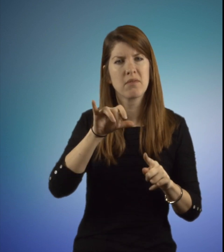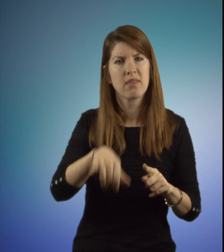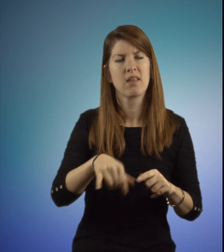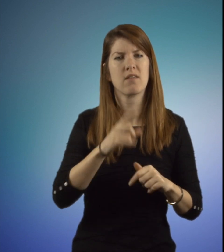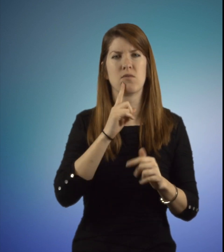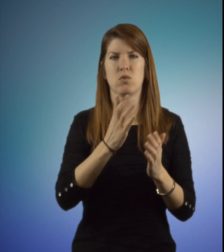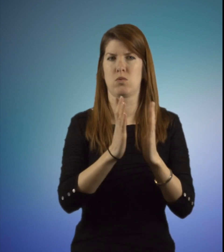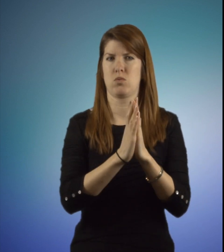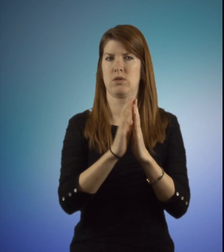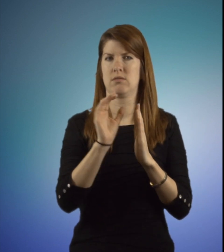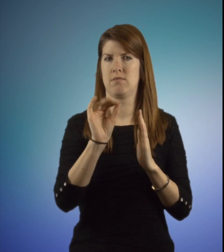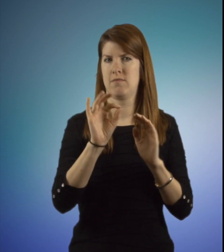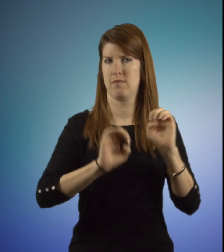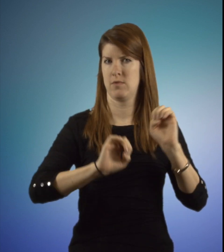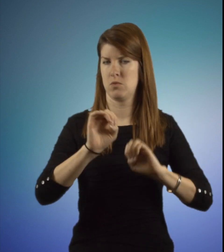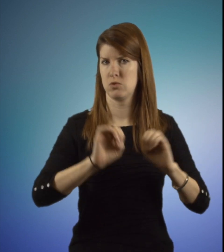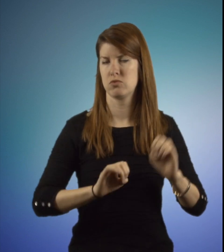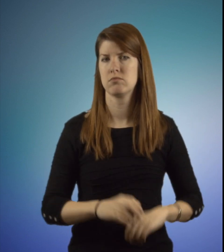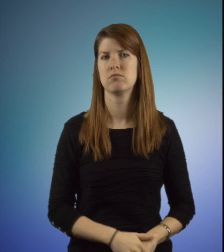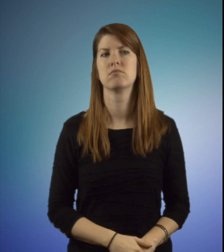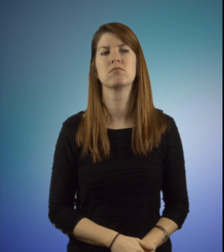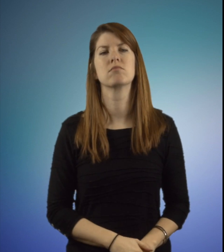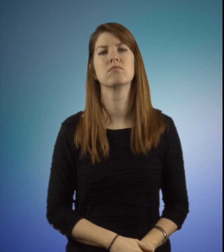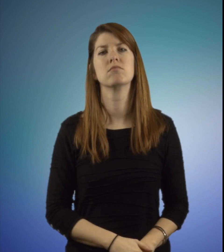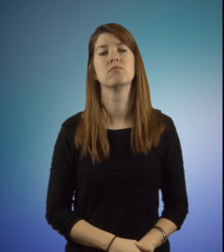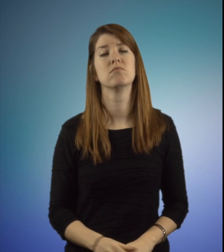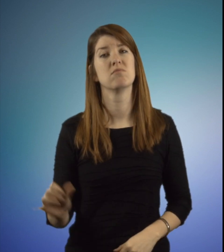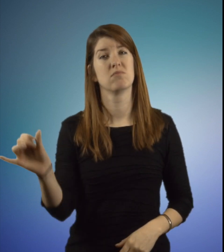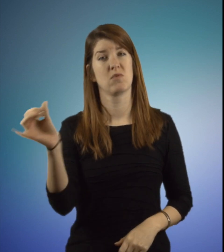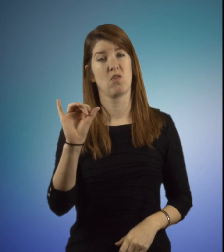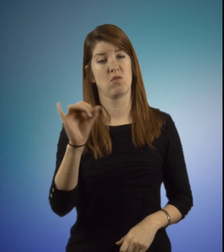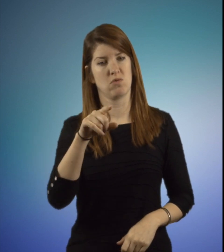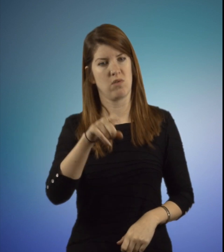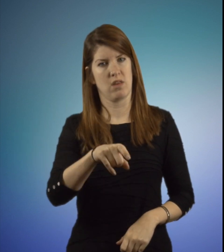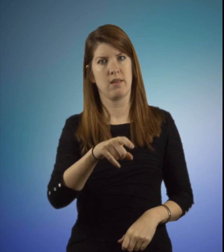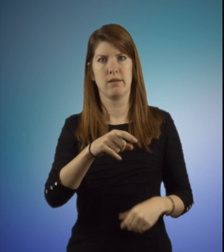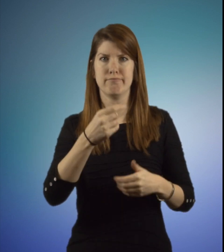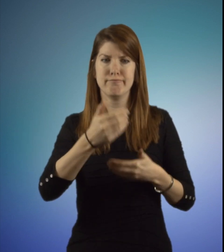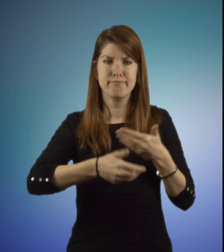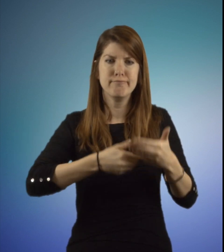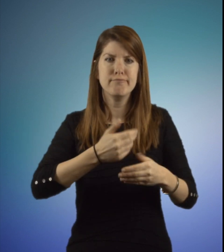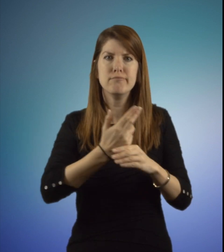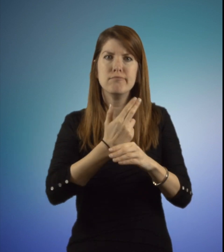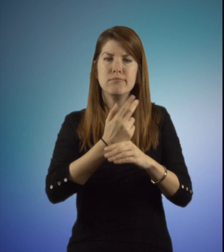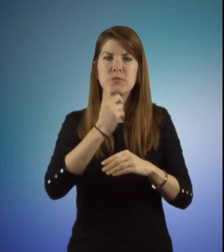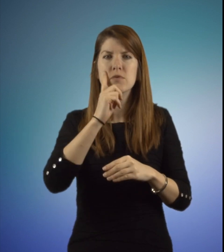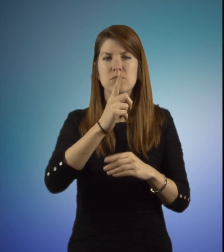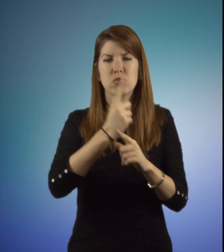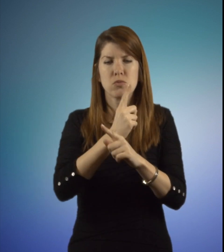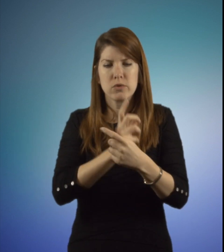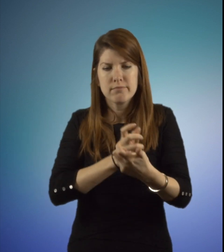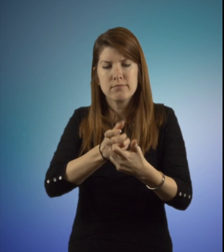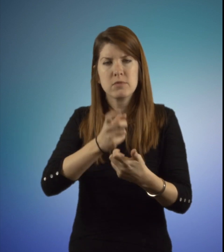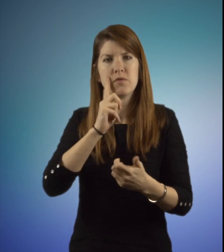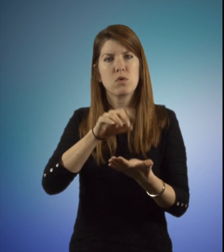or legal guardian requesting the evaluation. It should also be conducted using procedures that are appropriate